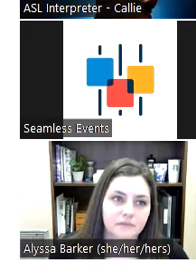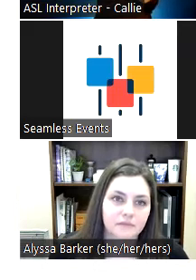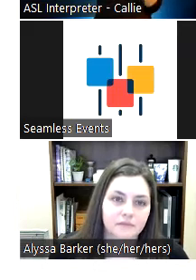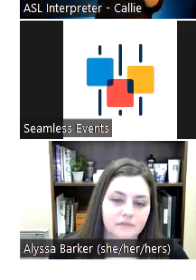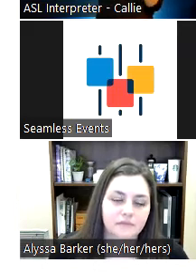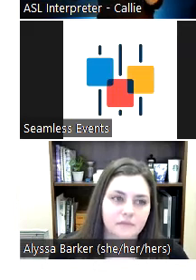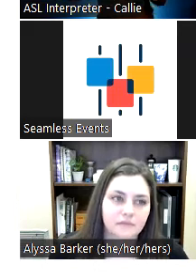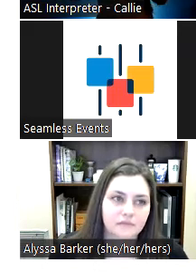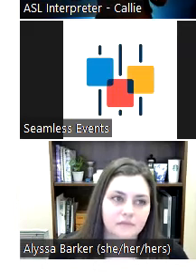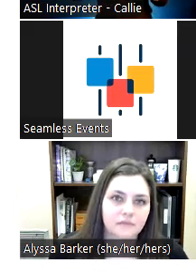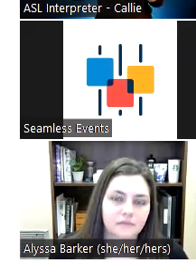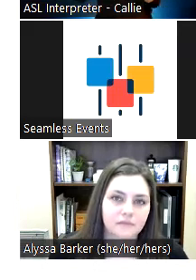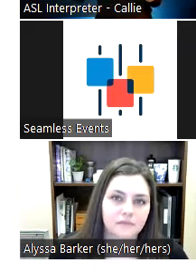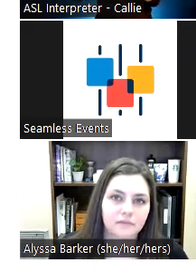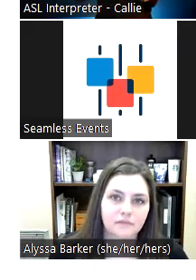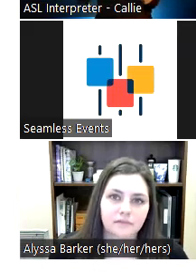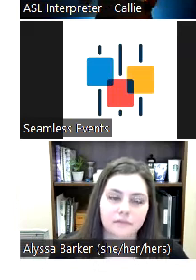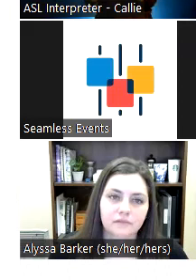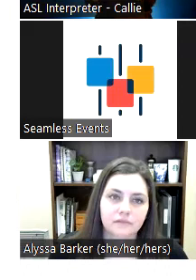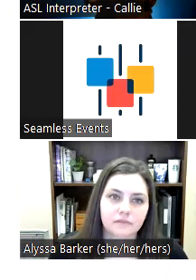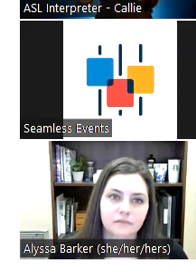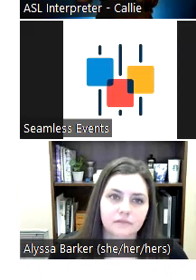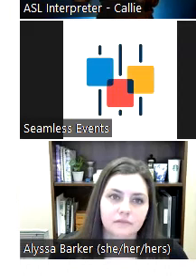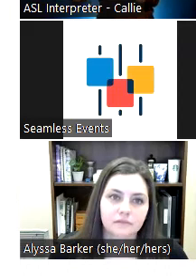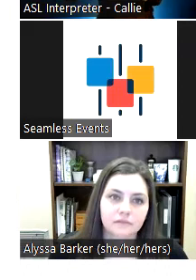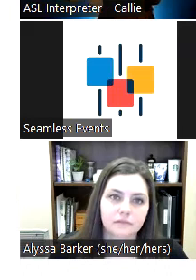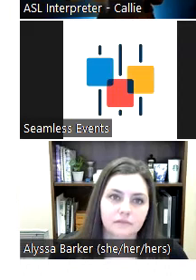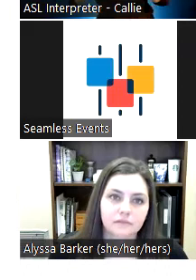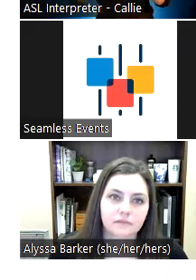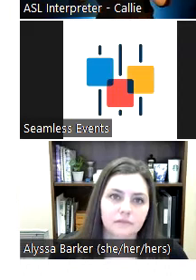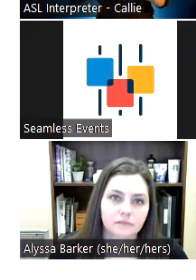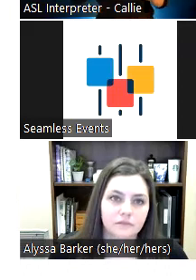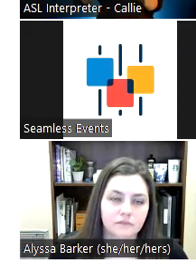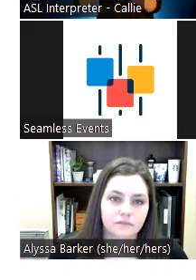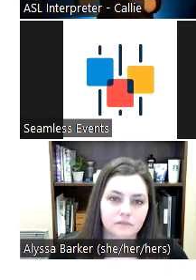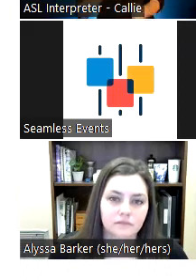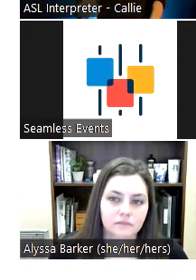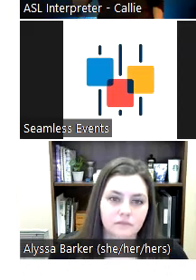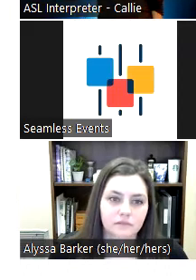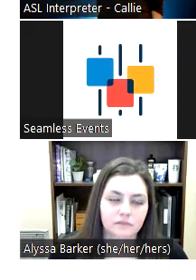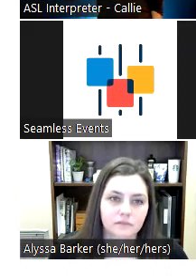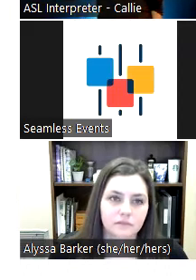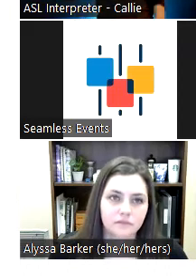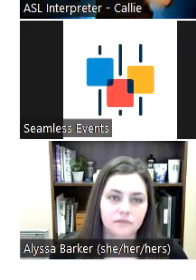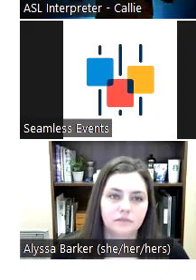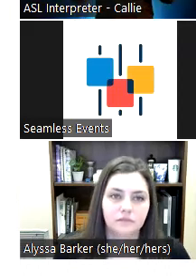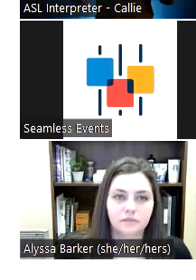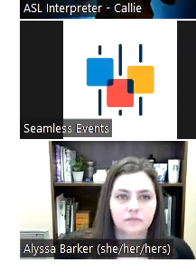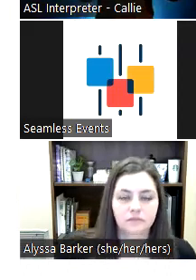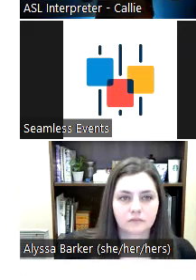i'll be glad to unmute you and we can do it that way um there are in the session there are a couple